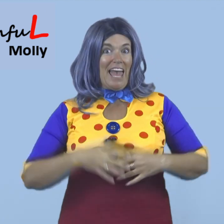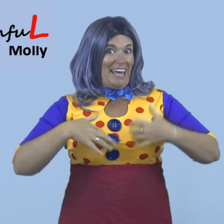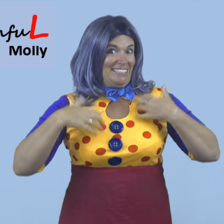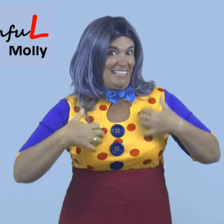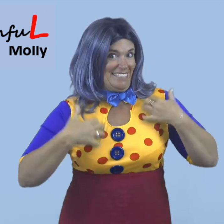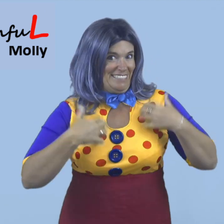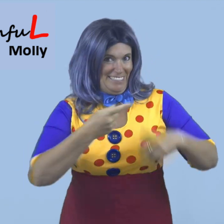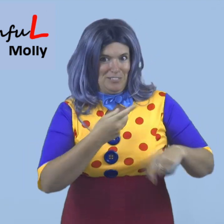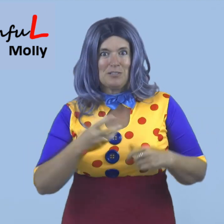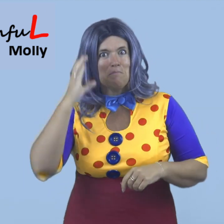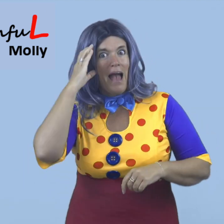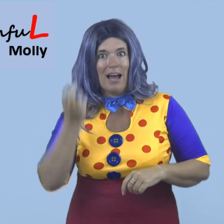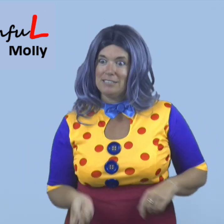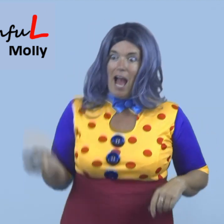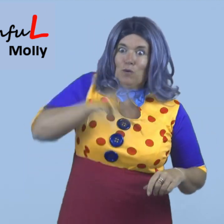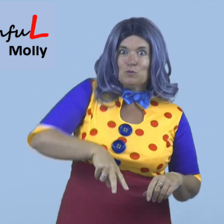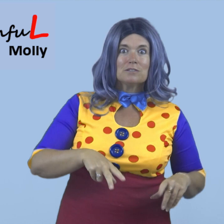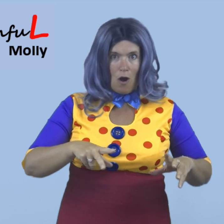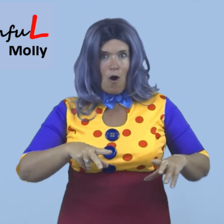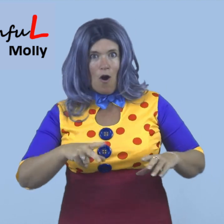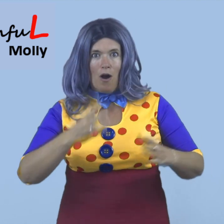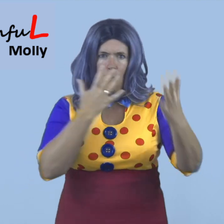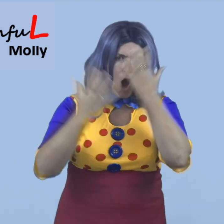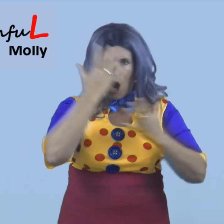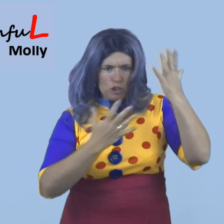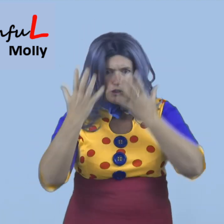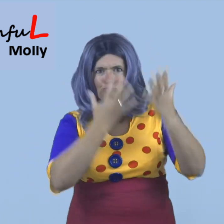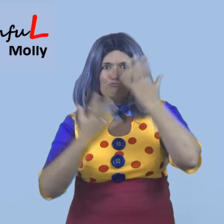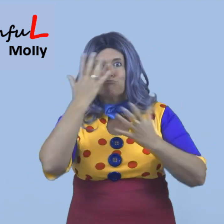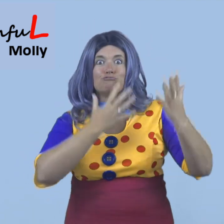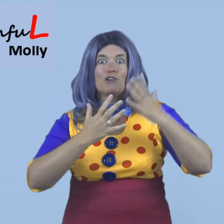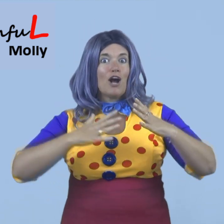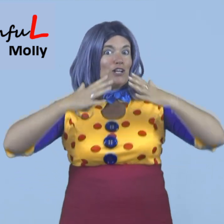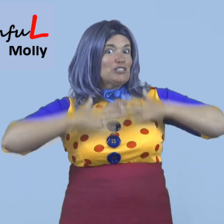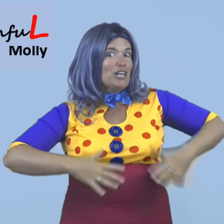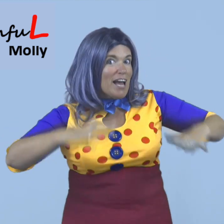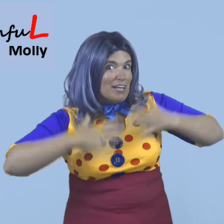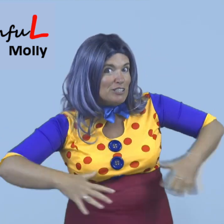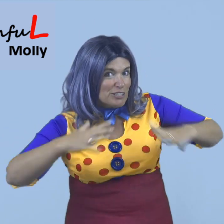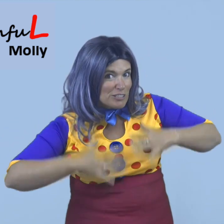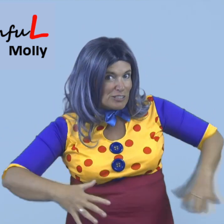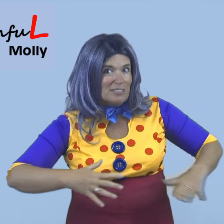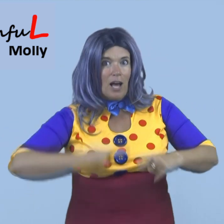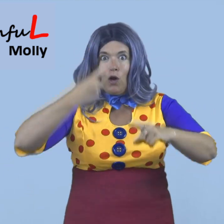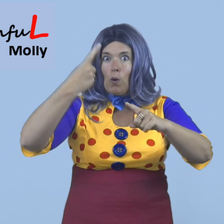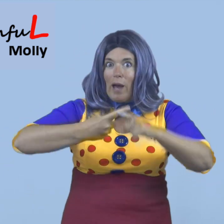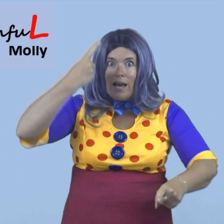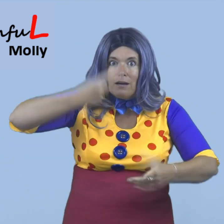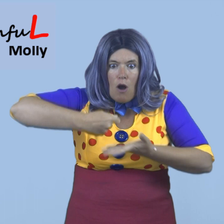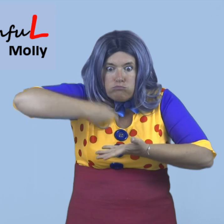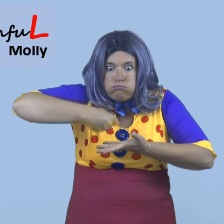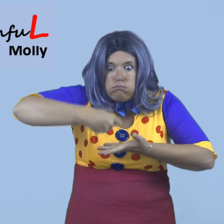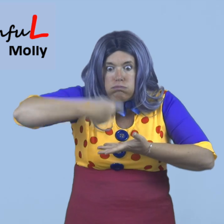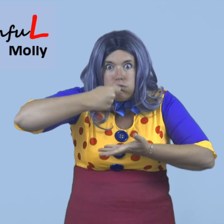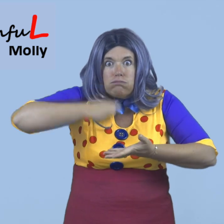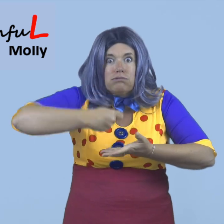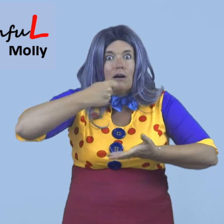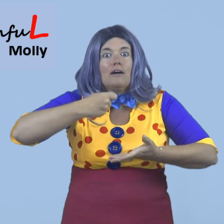Excited, Meg jumped out of bed, washed, quickly had some breakfast,